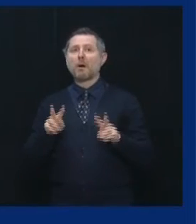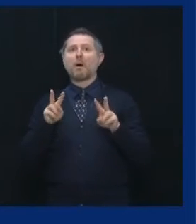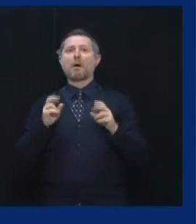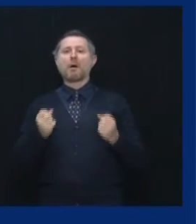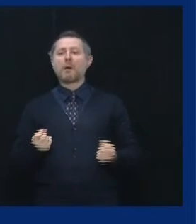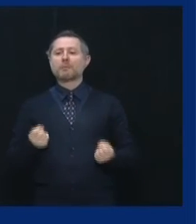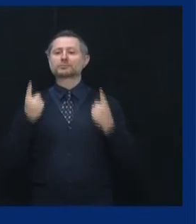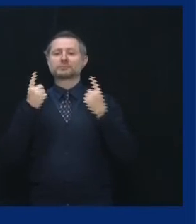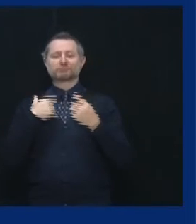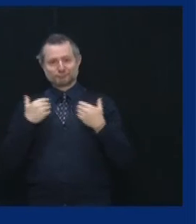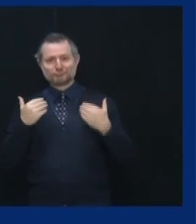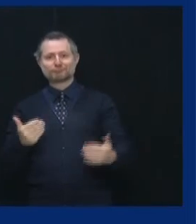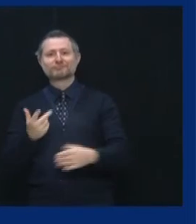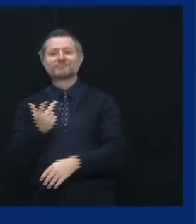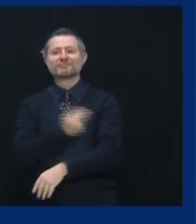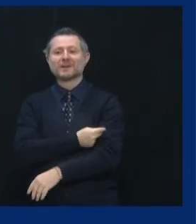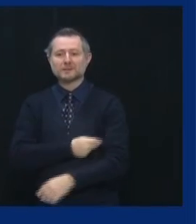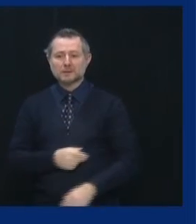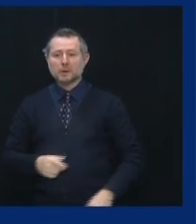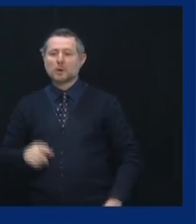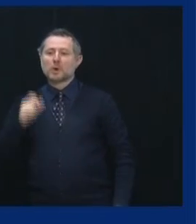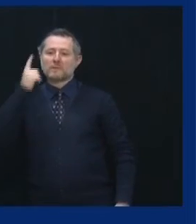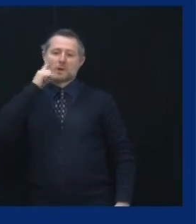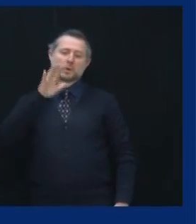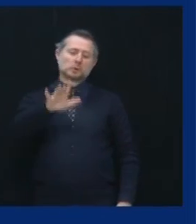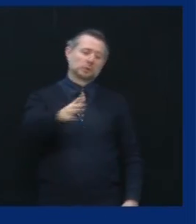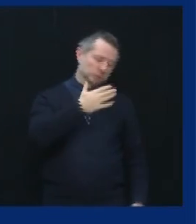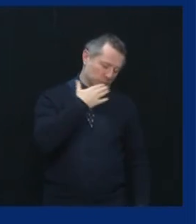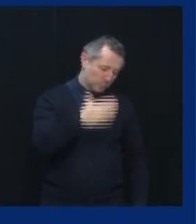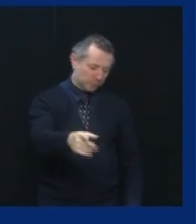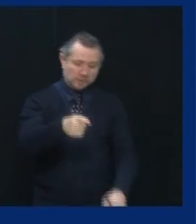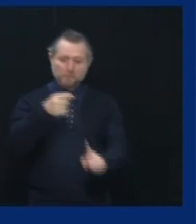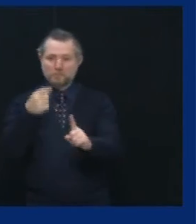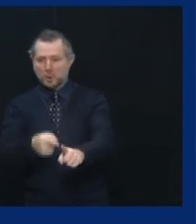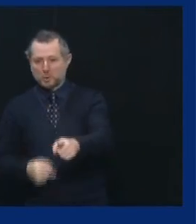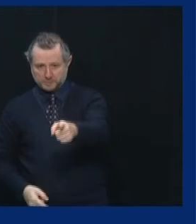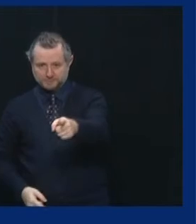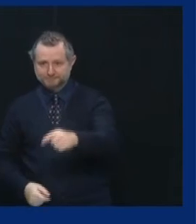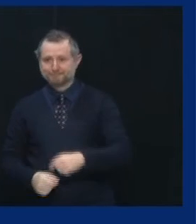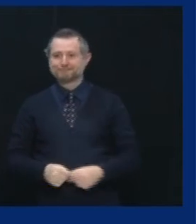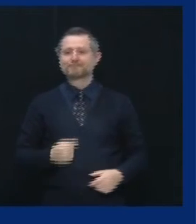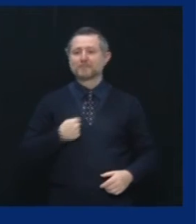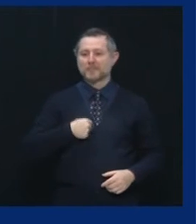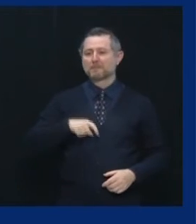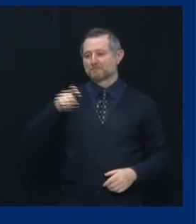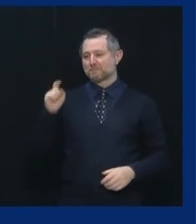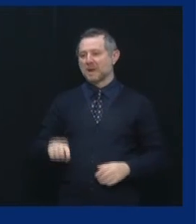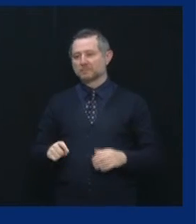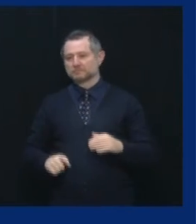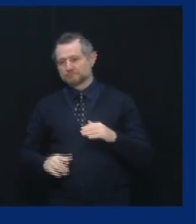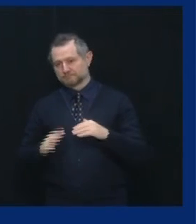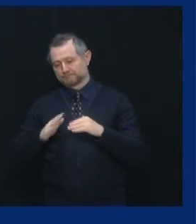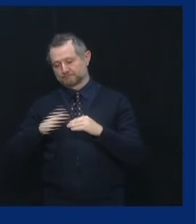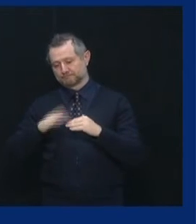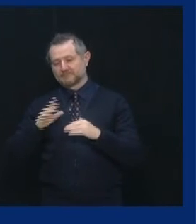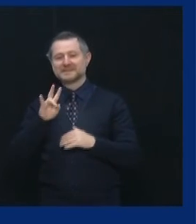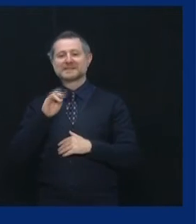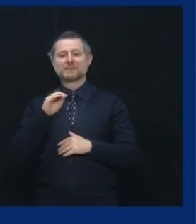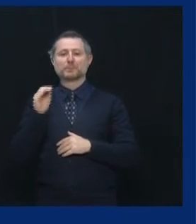AS FAR AS MAKING SURE THAT EVERYBODY IS GETTING ON BOARD WITH THIS.